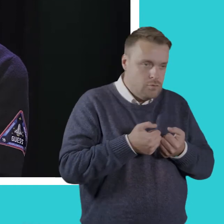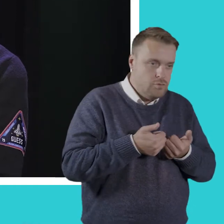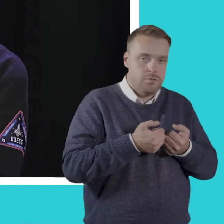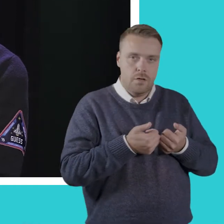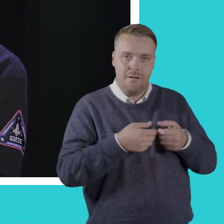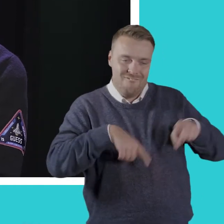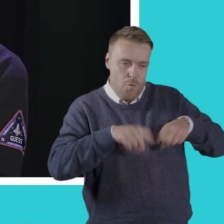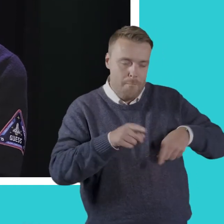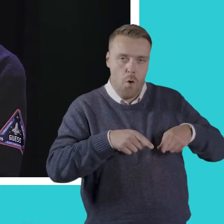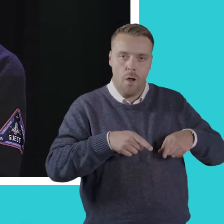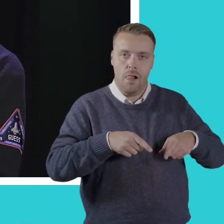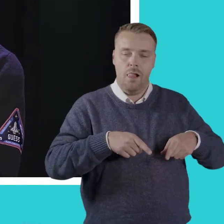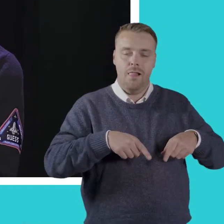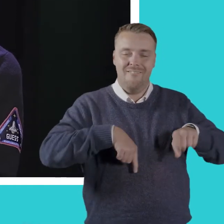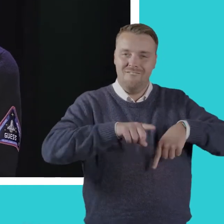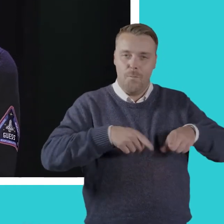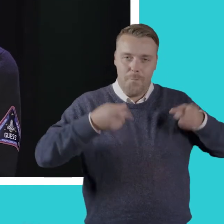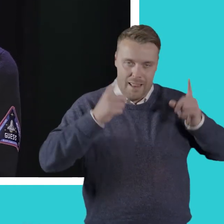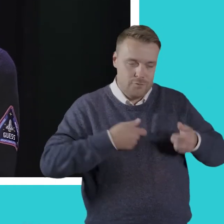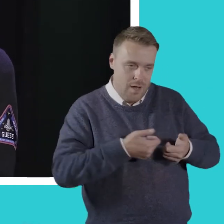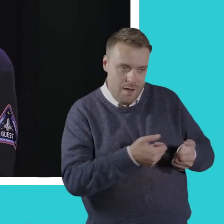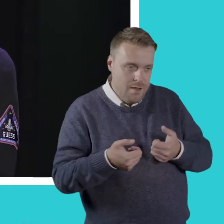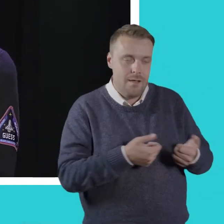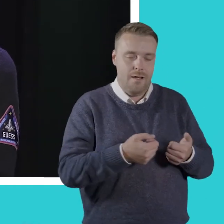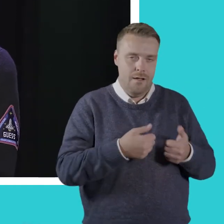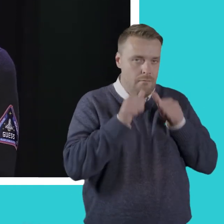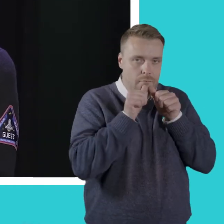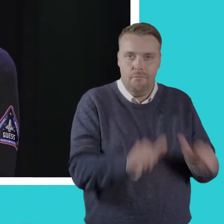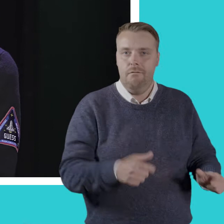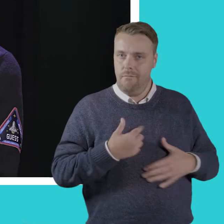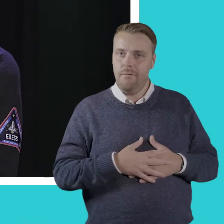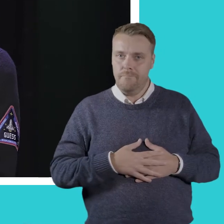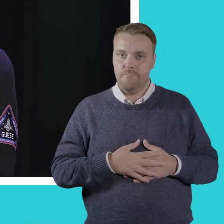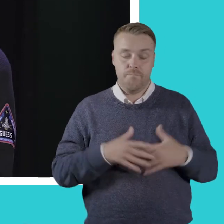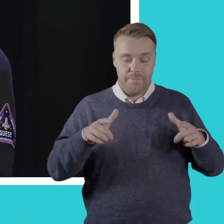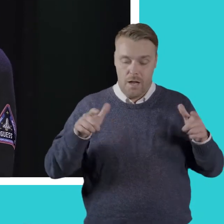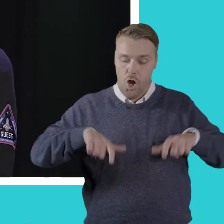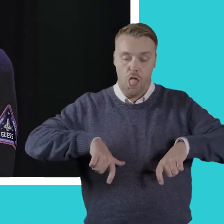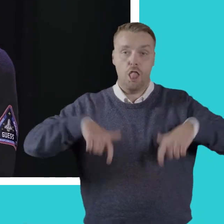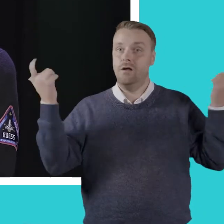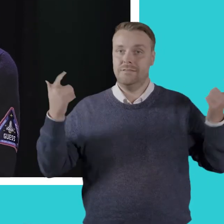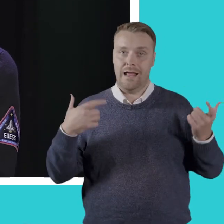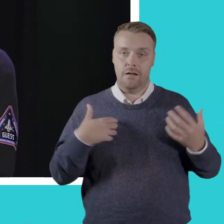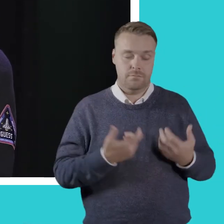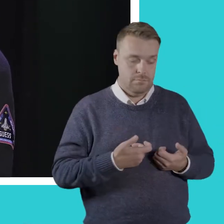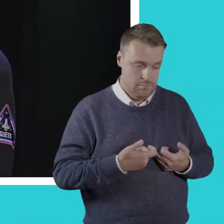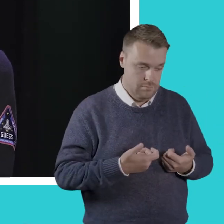Manager everyone's know Football Manager’s better than FIFA - playing Football Manager all that kind of stuff. But then lockdown's over and it's like okay today I'm going to a restaurant.